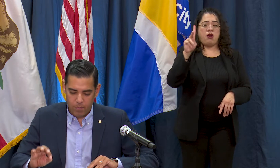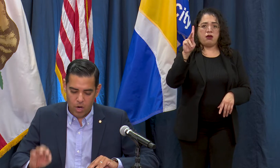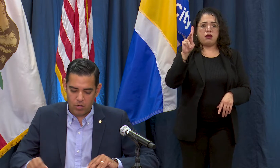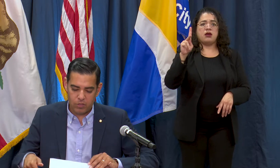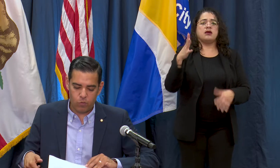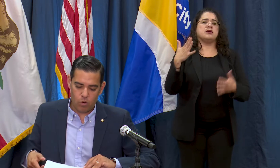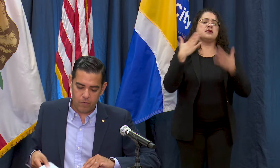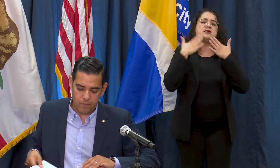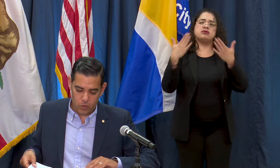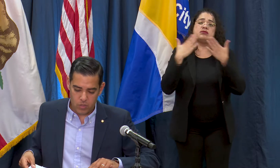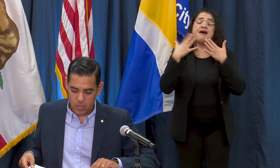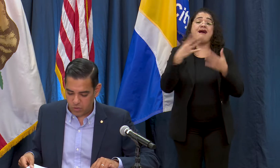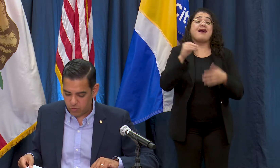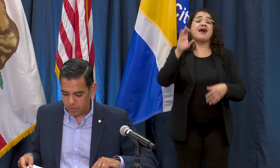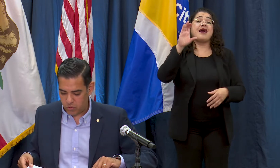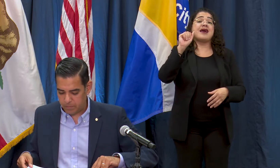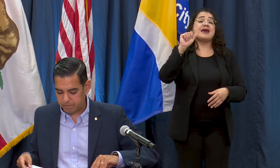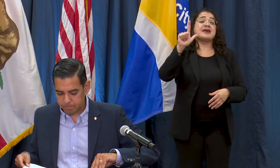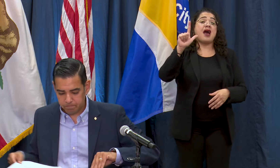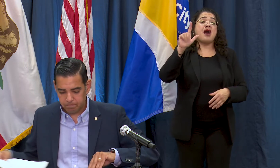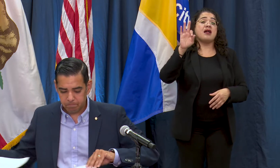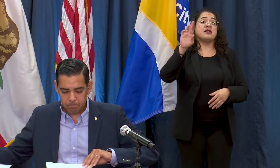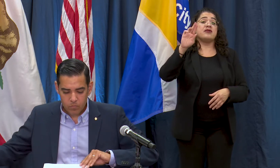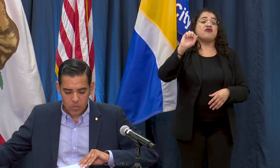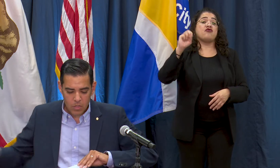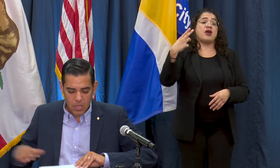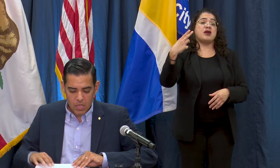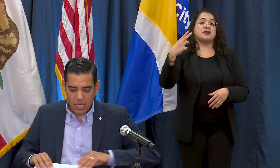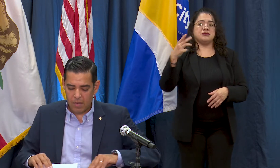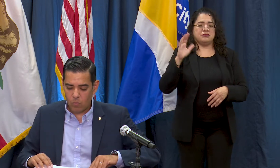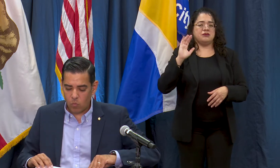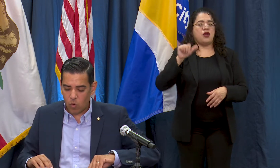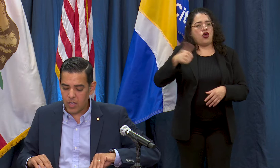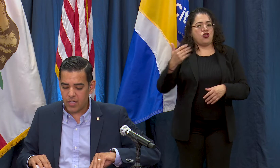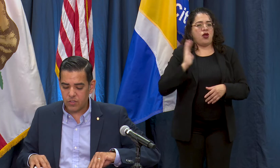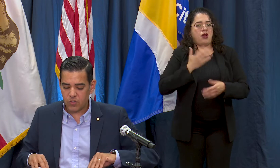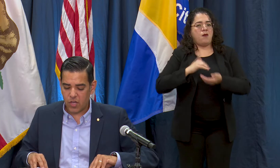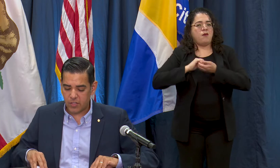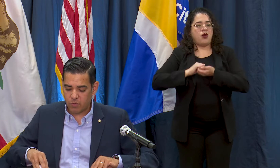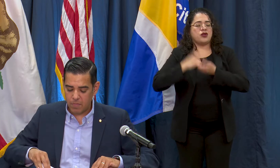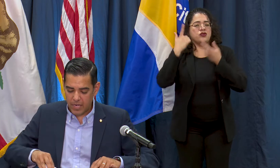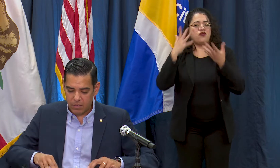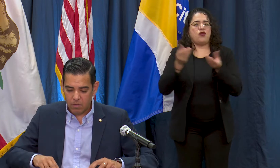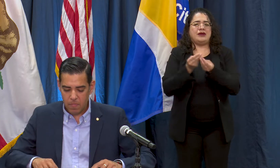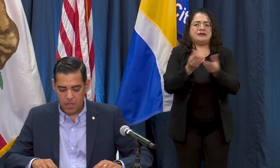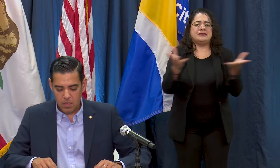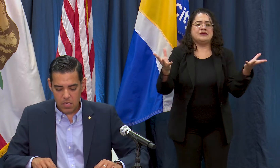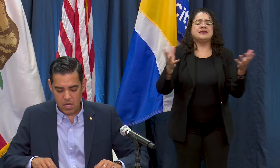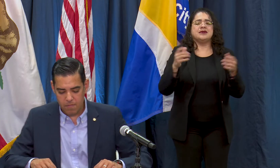partners for food distribution. I want to, just as a reminder,